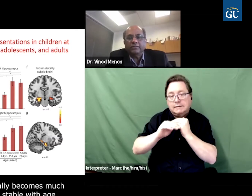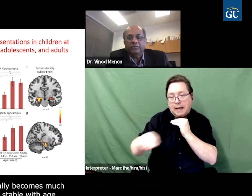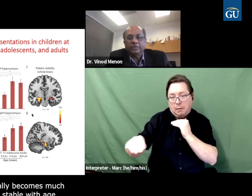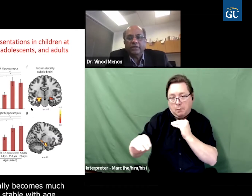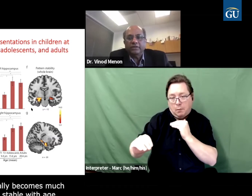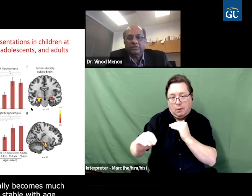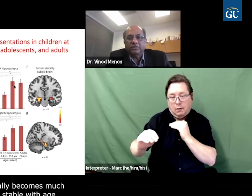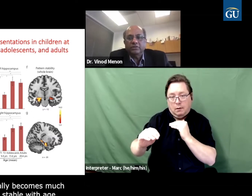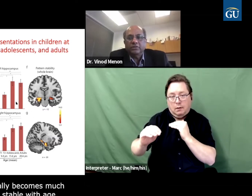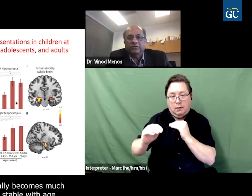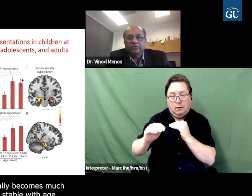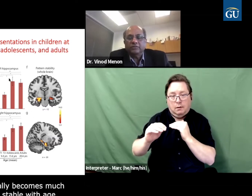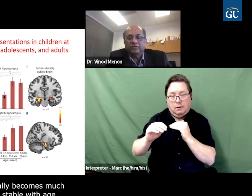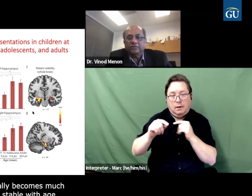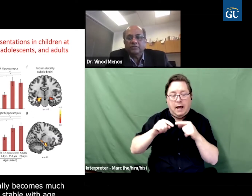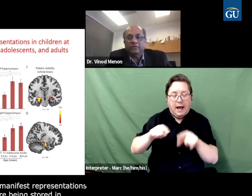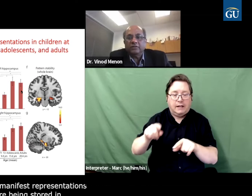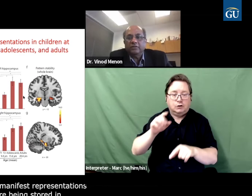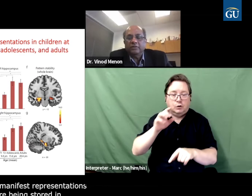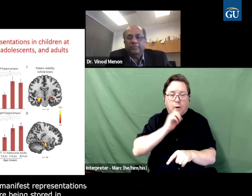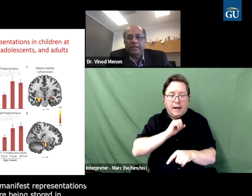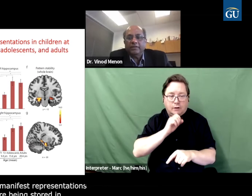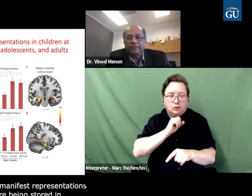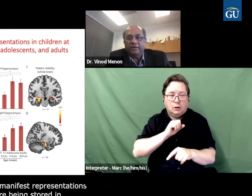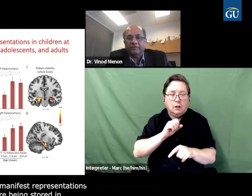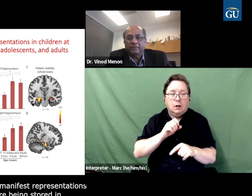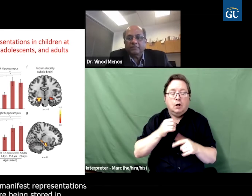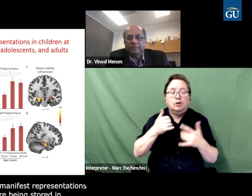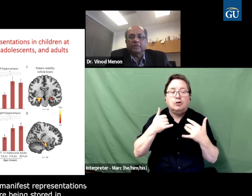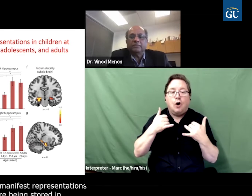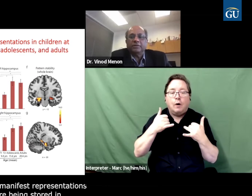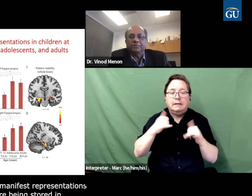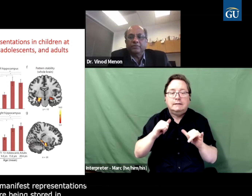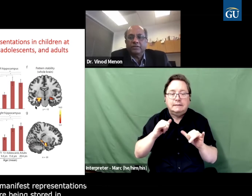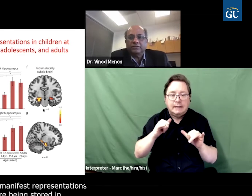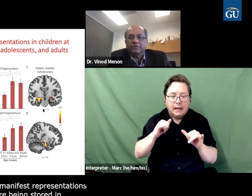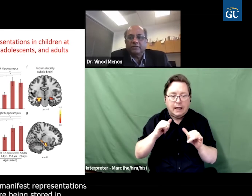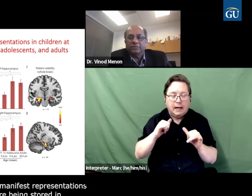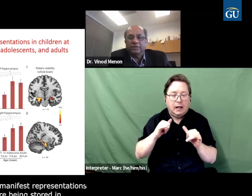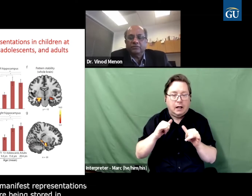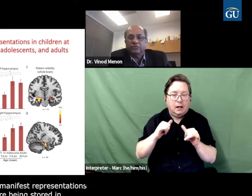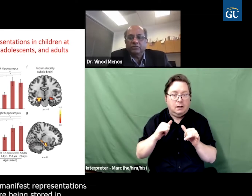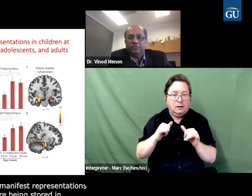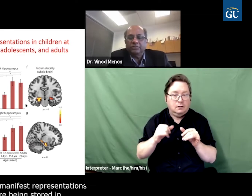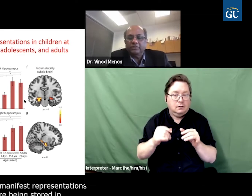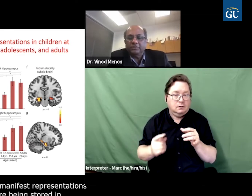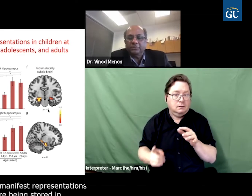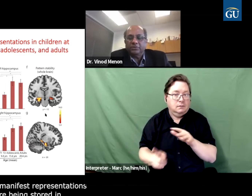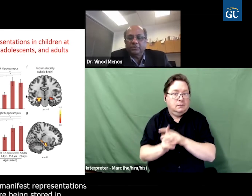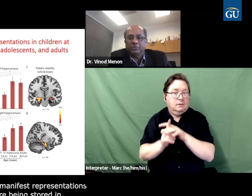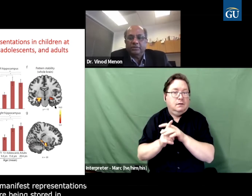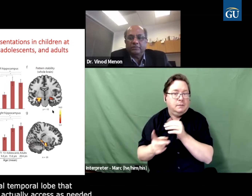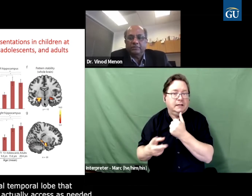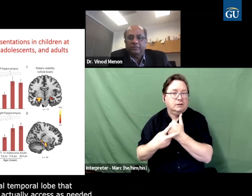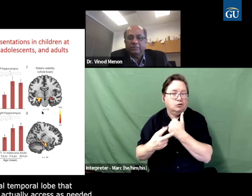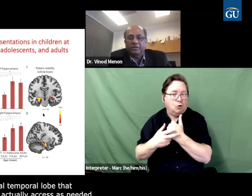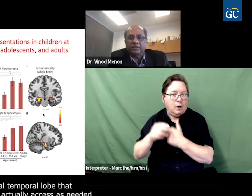with uh with age so there's still manifest uh representations that are